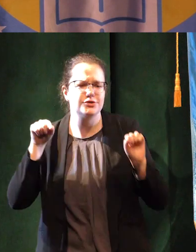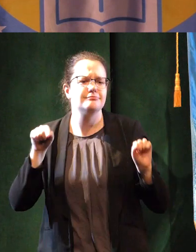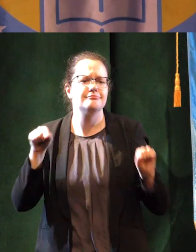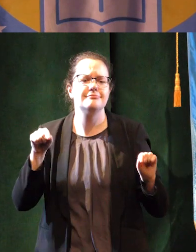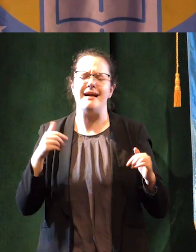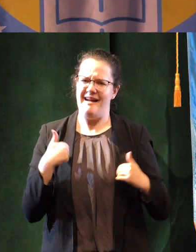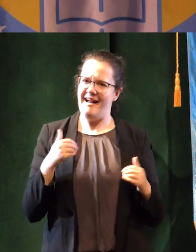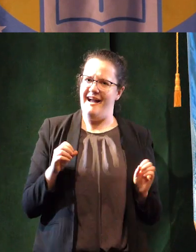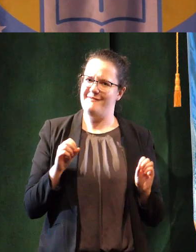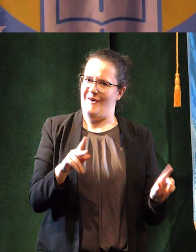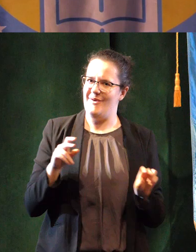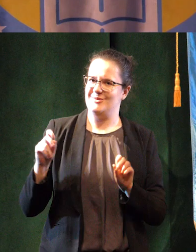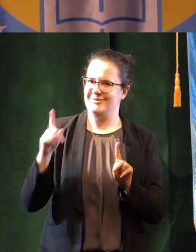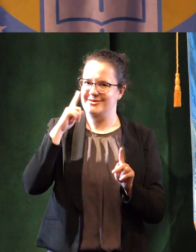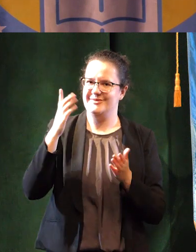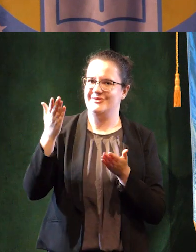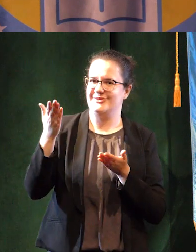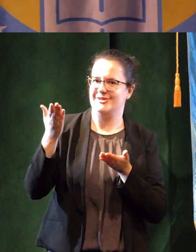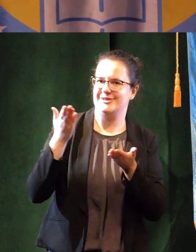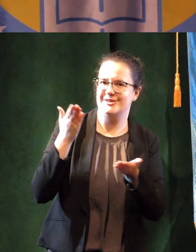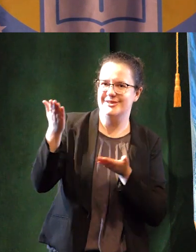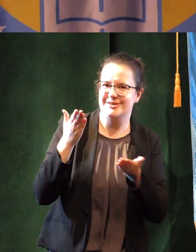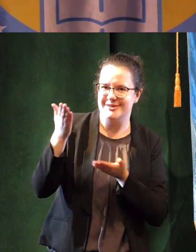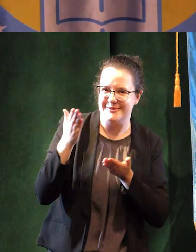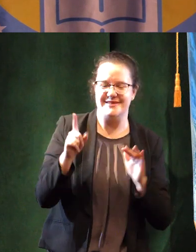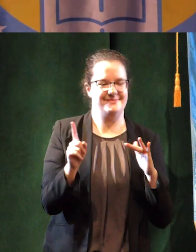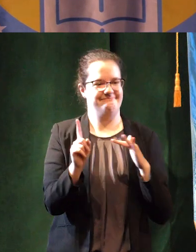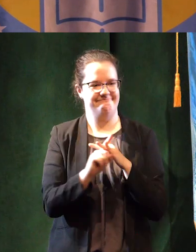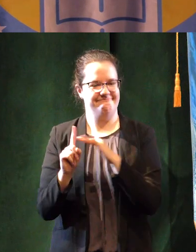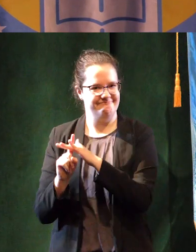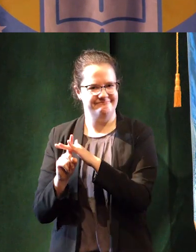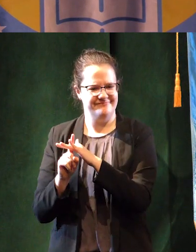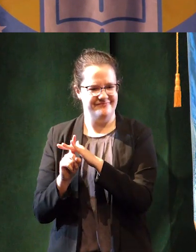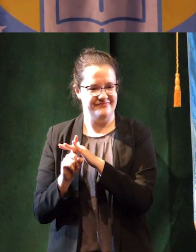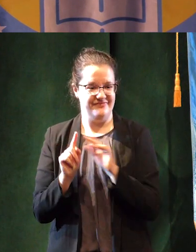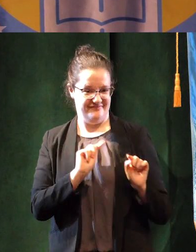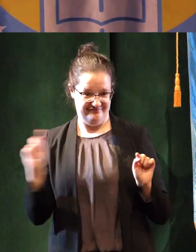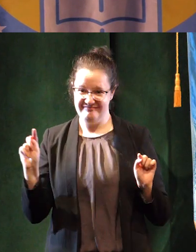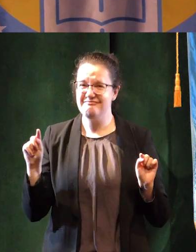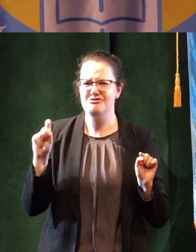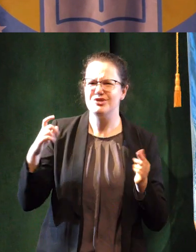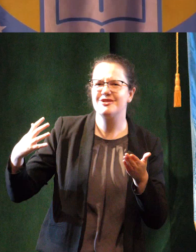there'll be opportunities presented to you for service and you should take